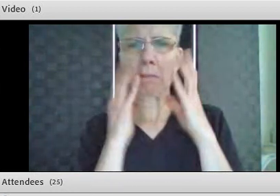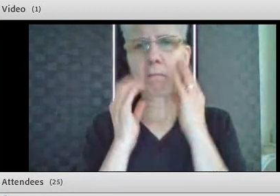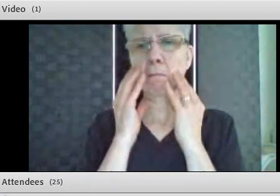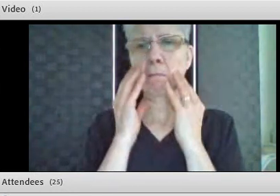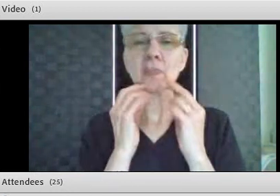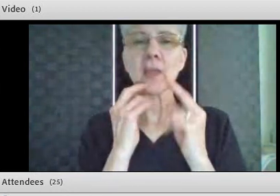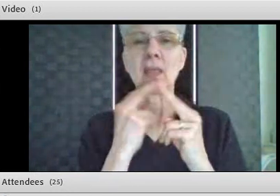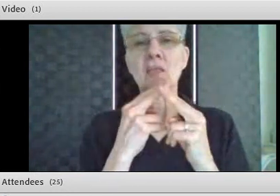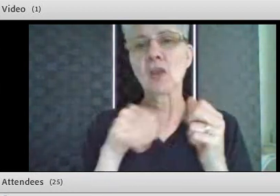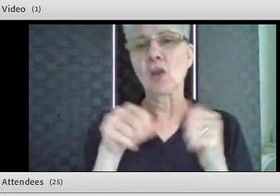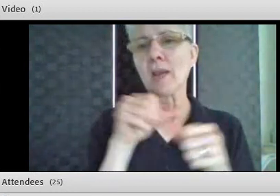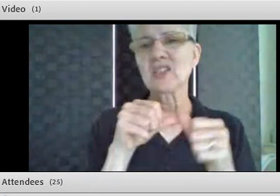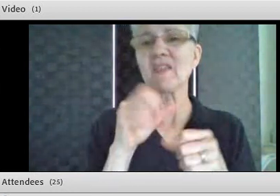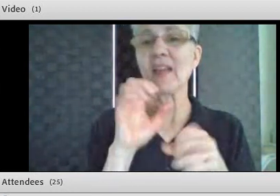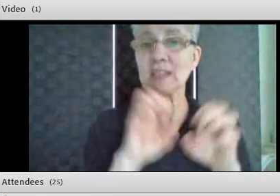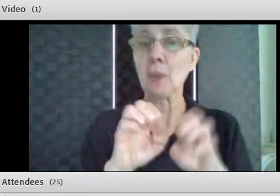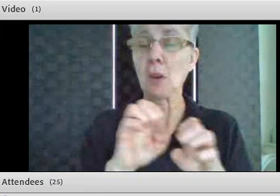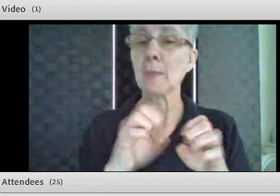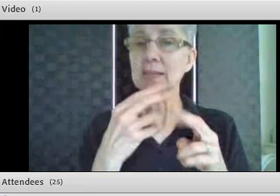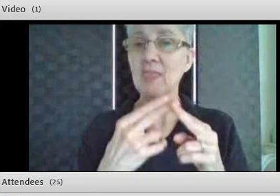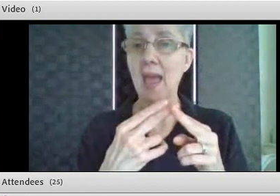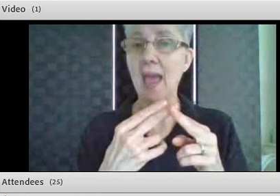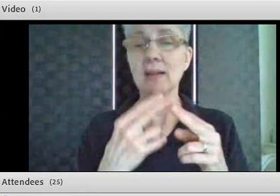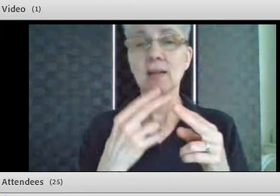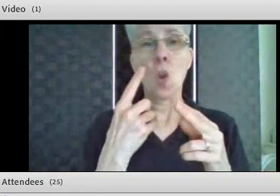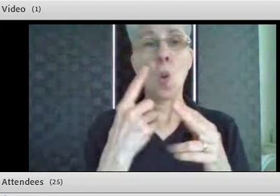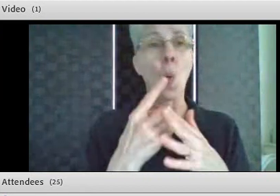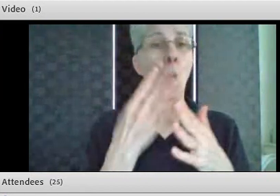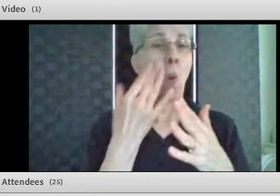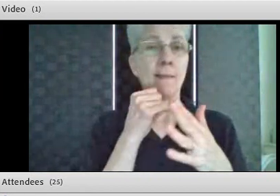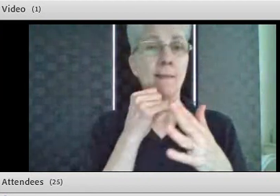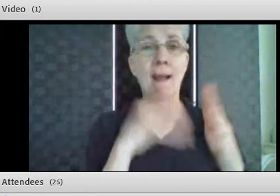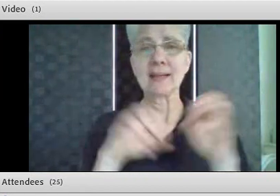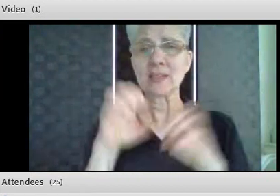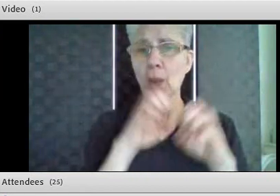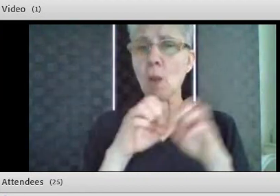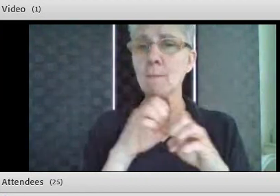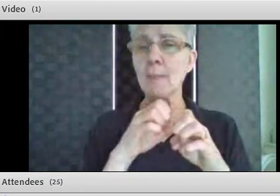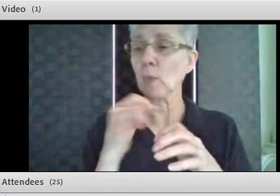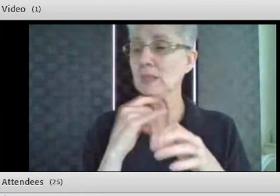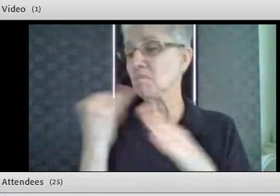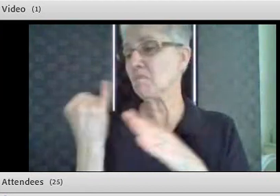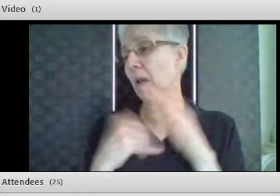Kids have a lot of fun in here just going through and experimenting.